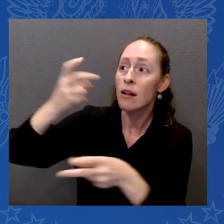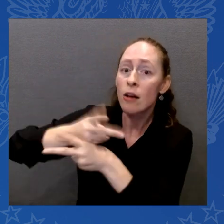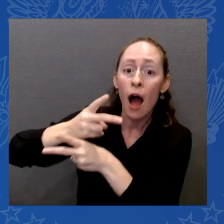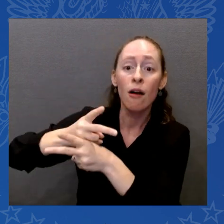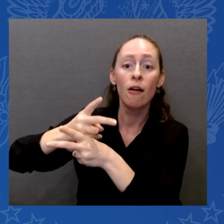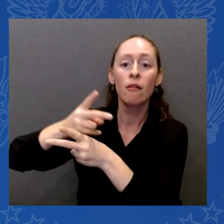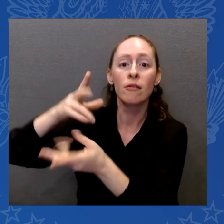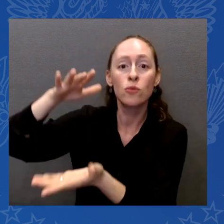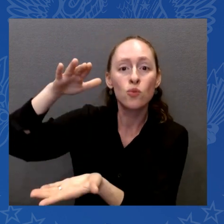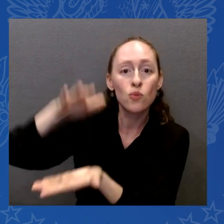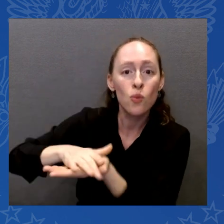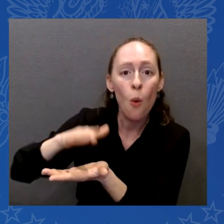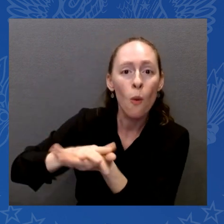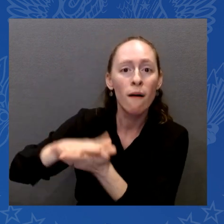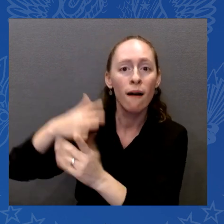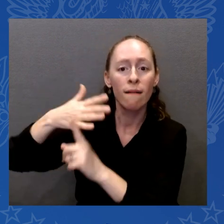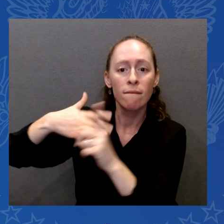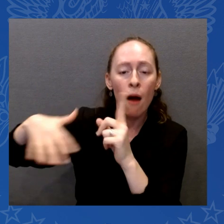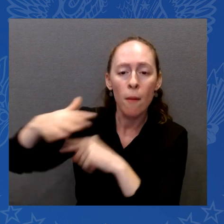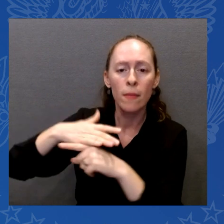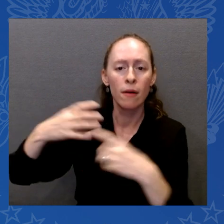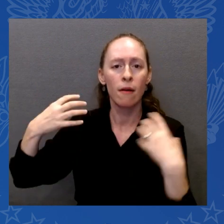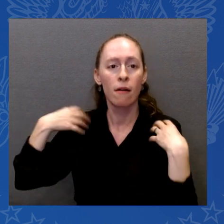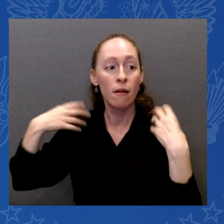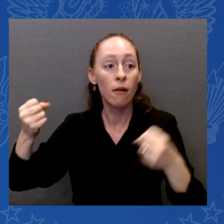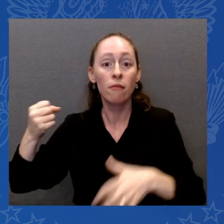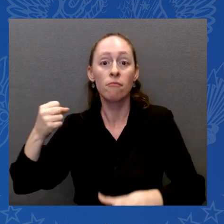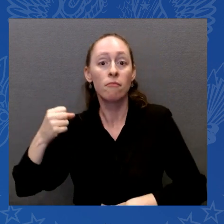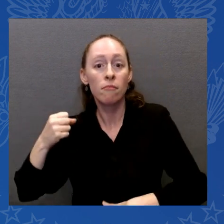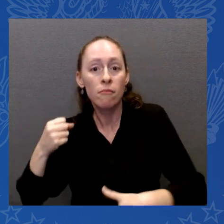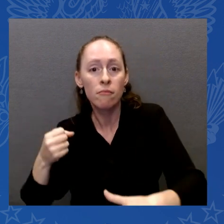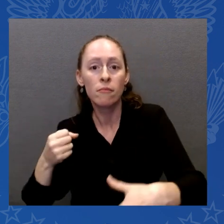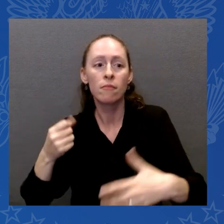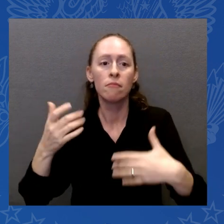Thank you also to Vice President Harris. In August, we met with college leaders